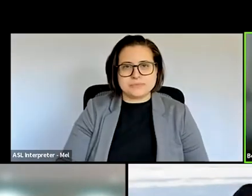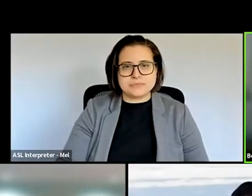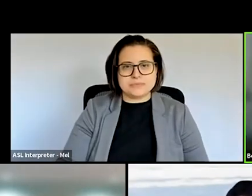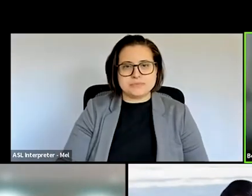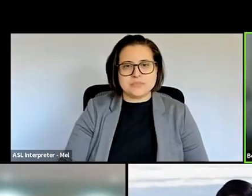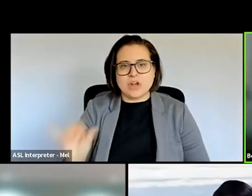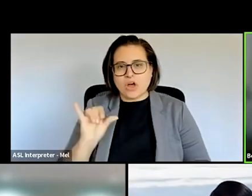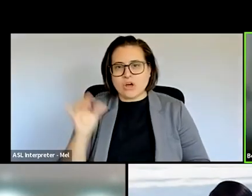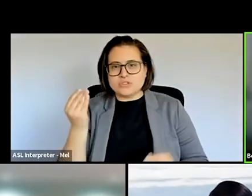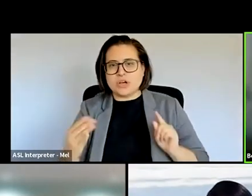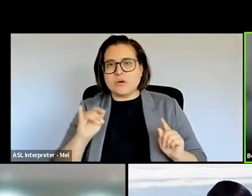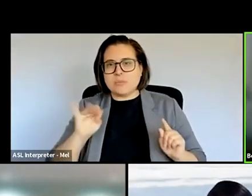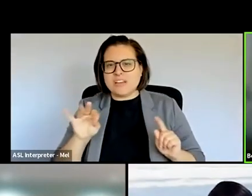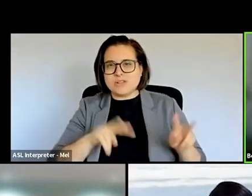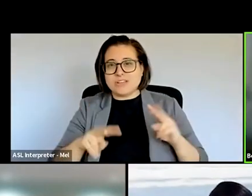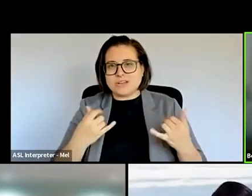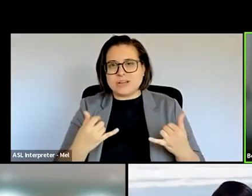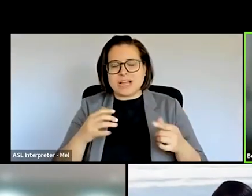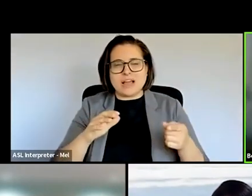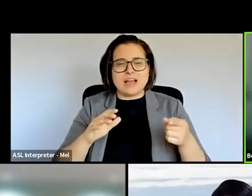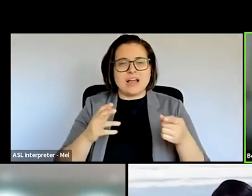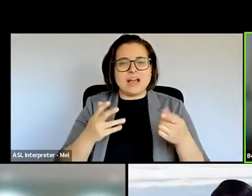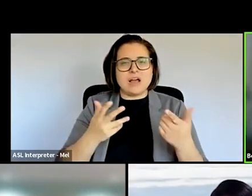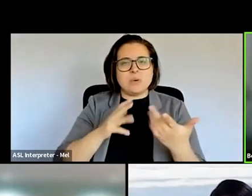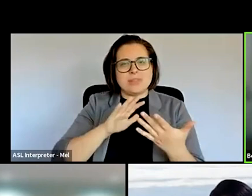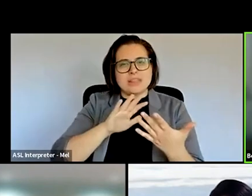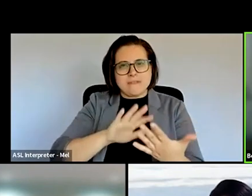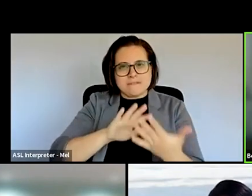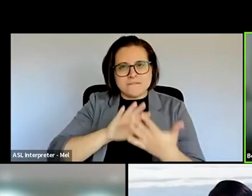what's happening in graphic user interfaces in the past six years, you would see how remarkably